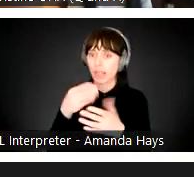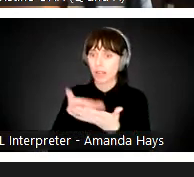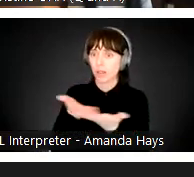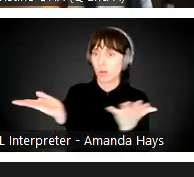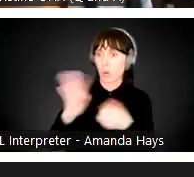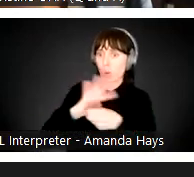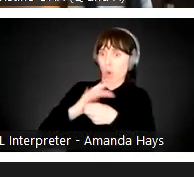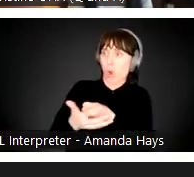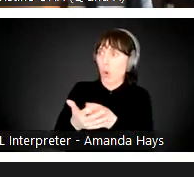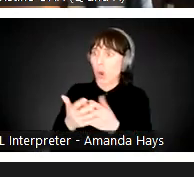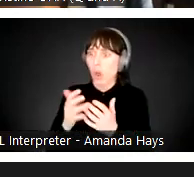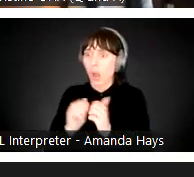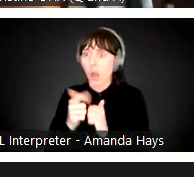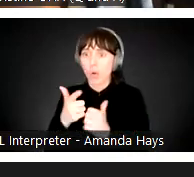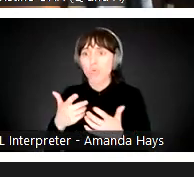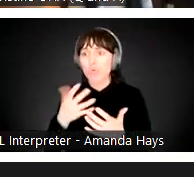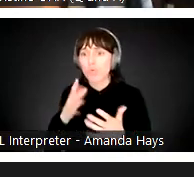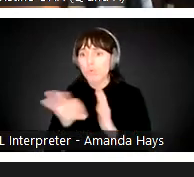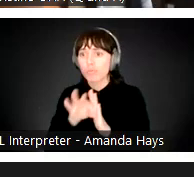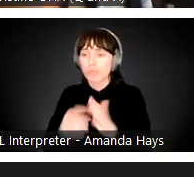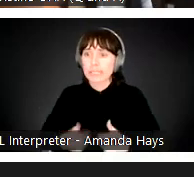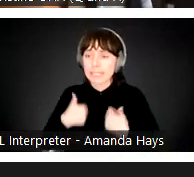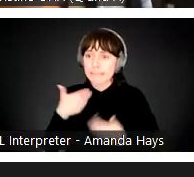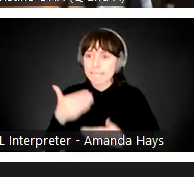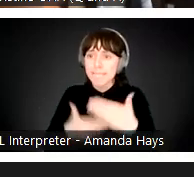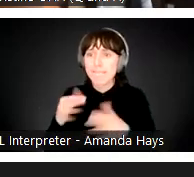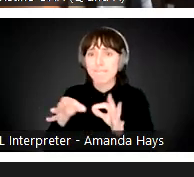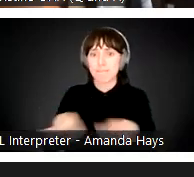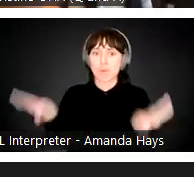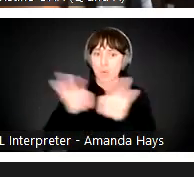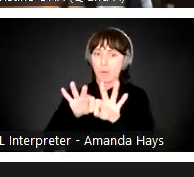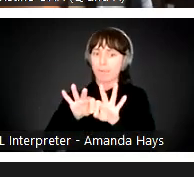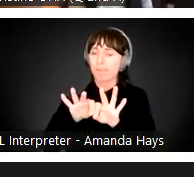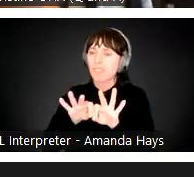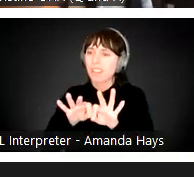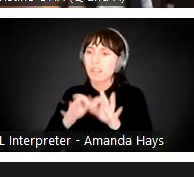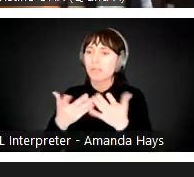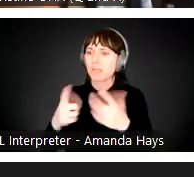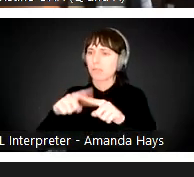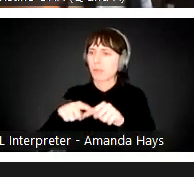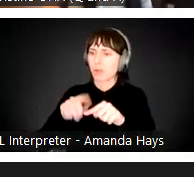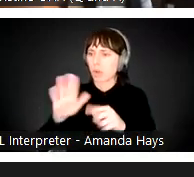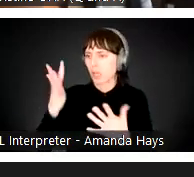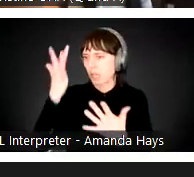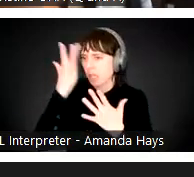the world is really important, and then like, where you are in your illness. Are you at a plateau? Are you plateauing at